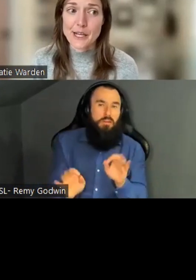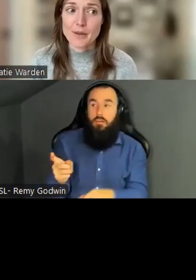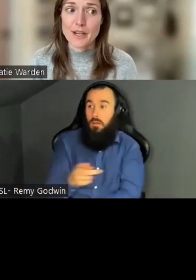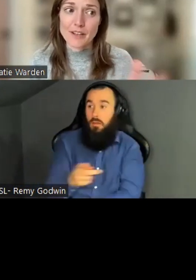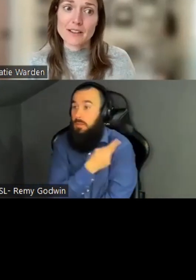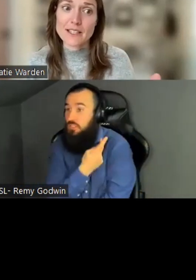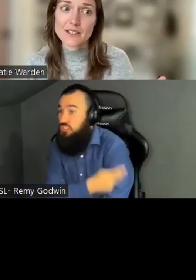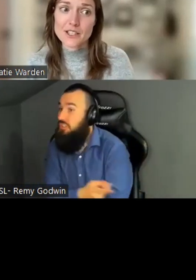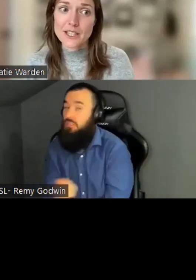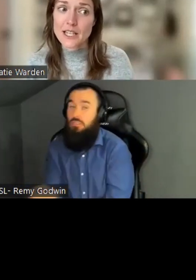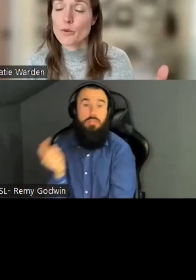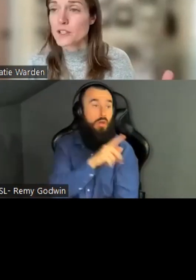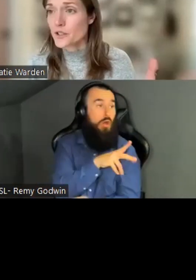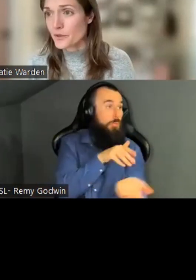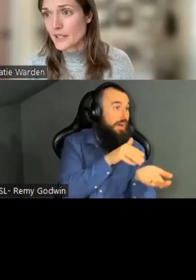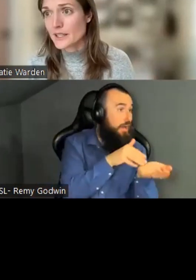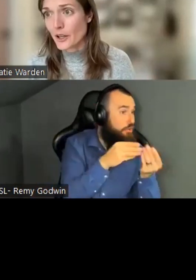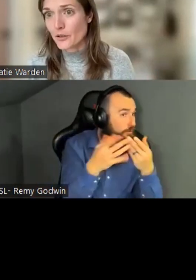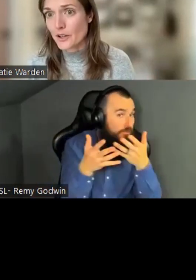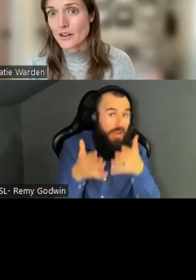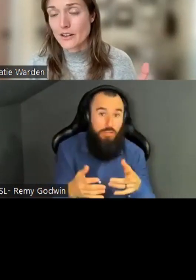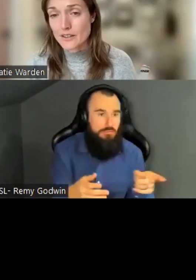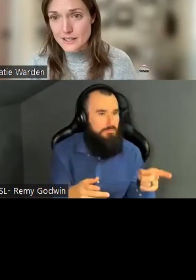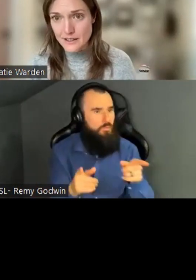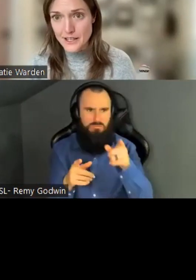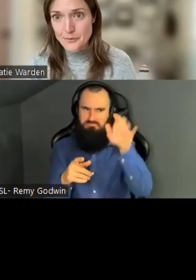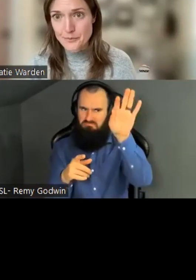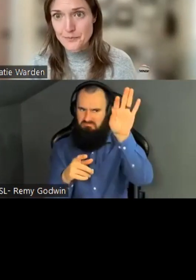And I've got links to key ones related to healthcare on this slide.